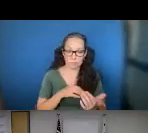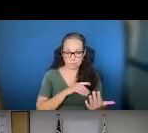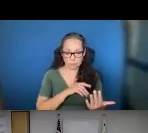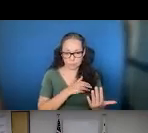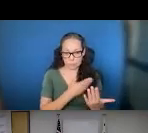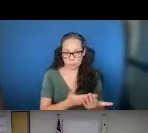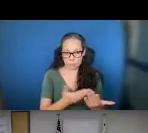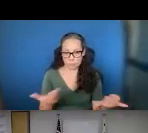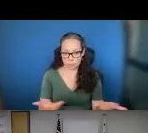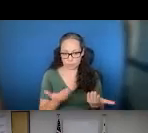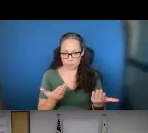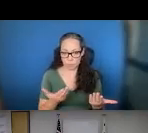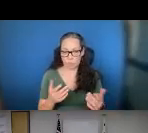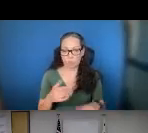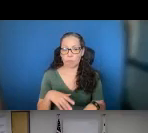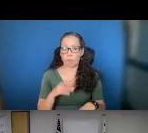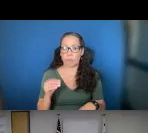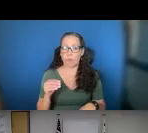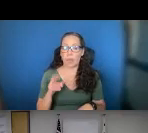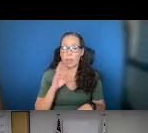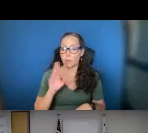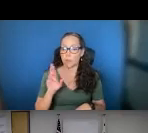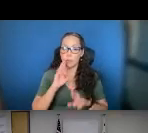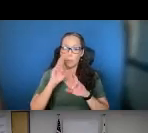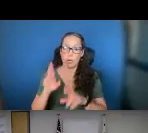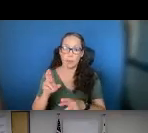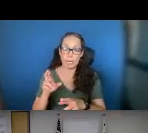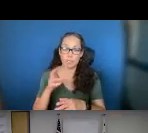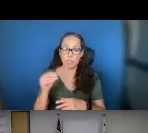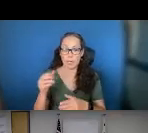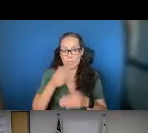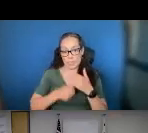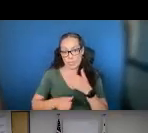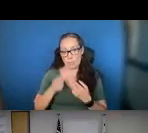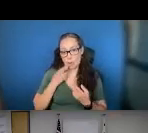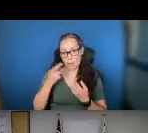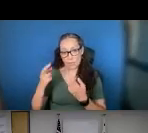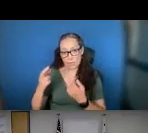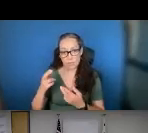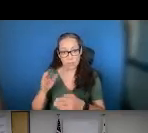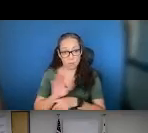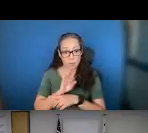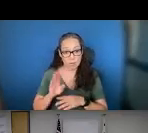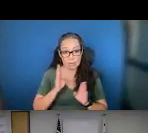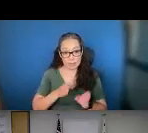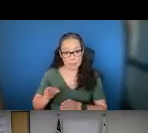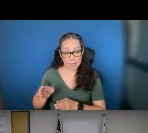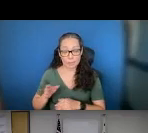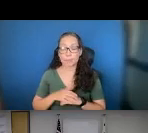bulk of the meeting on the recommendations and sub recommendations in the business plan um and we did